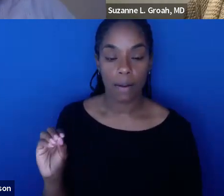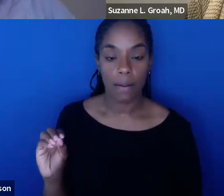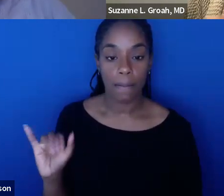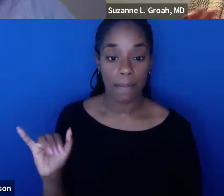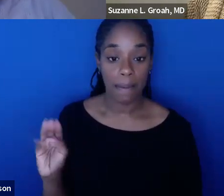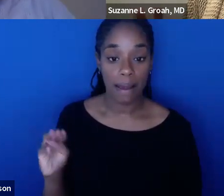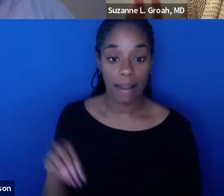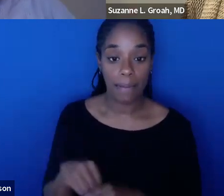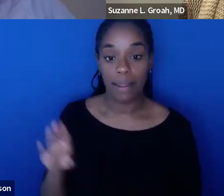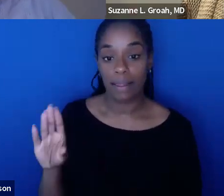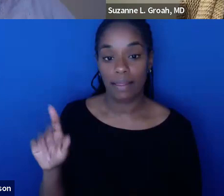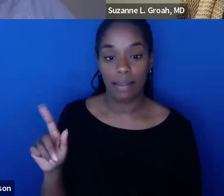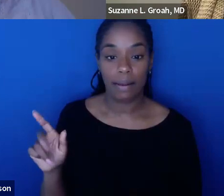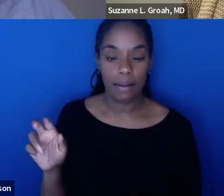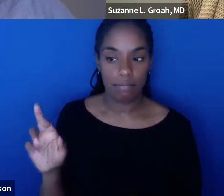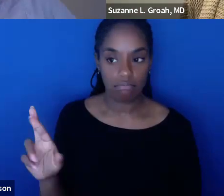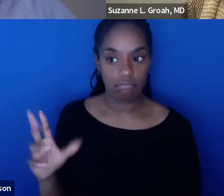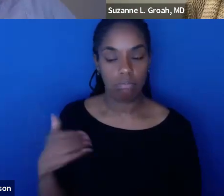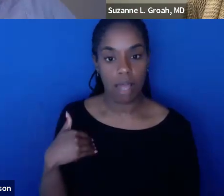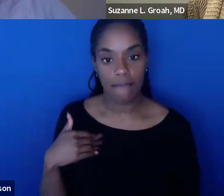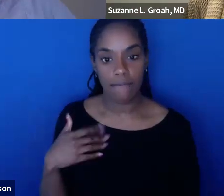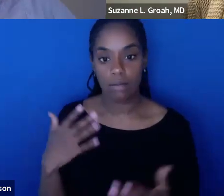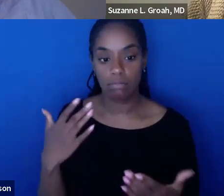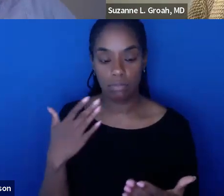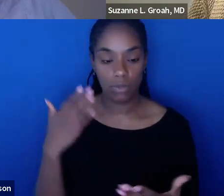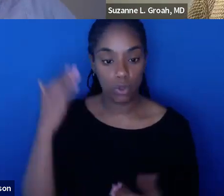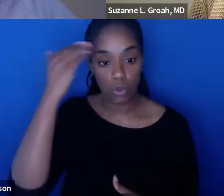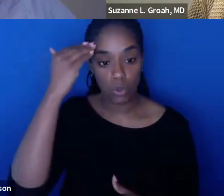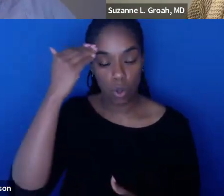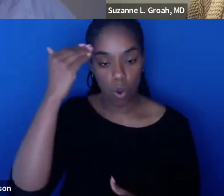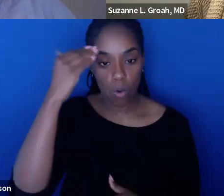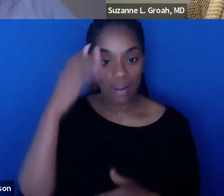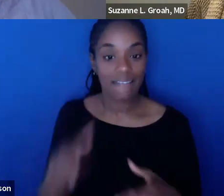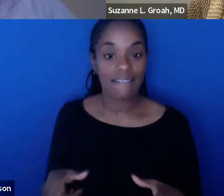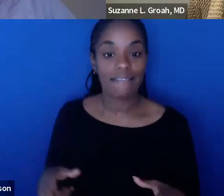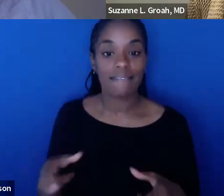There's a very, very well-known vaginal microbiome. And guess what?